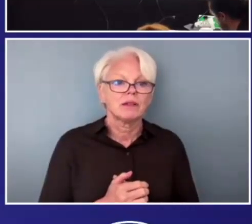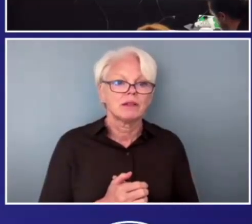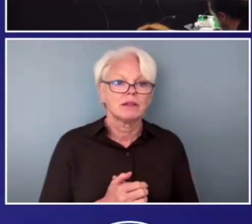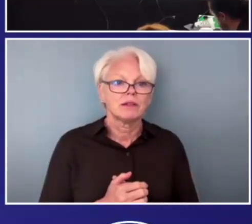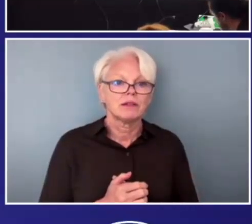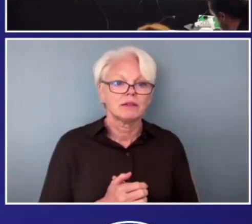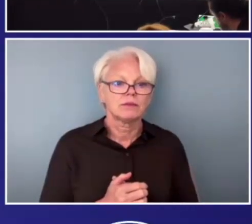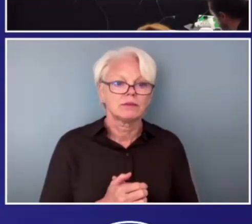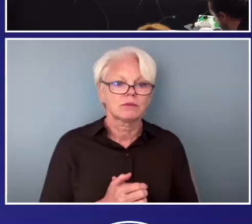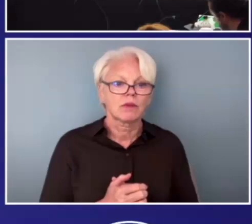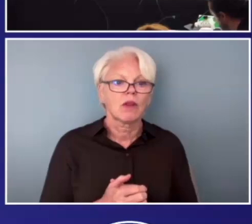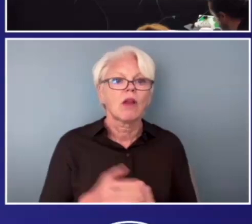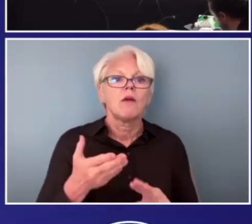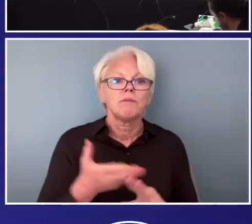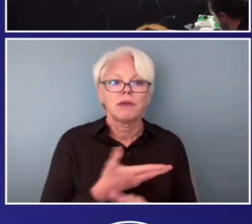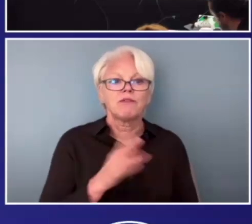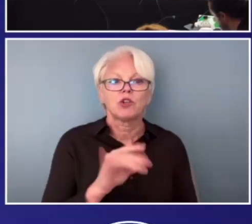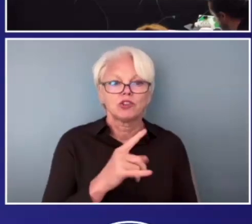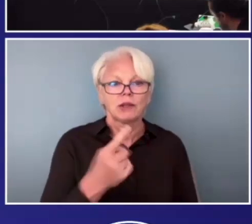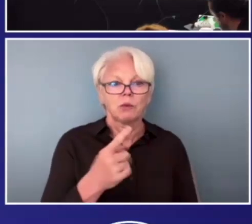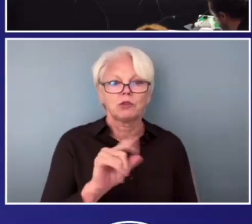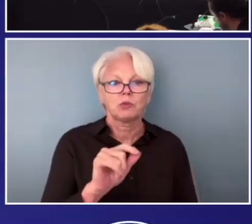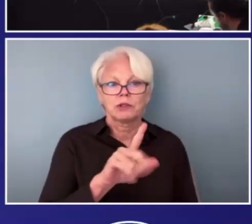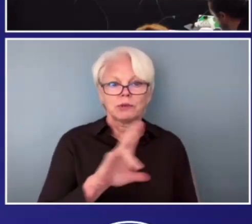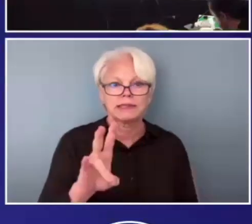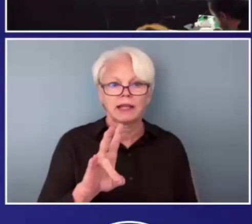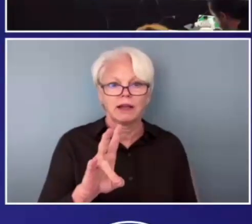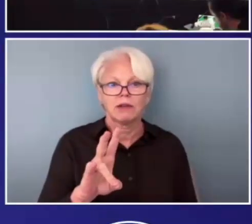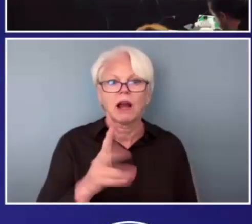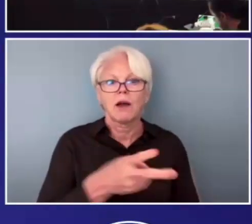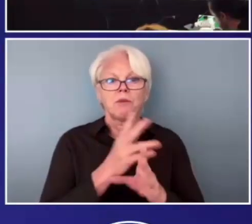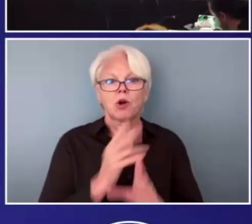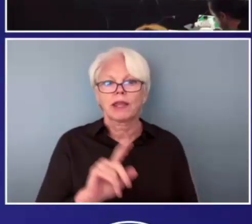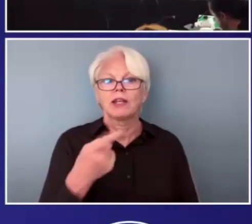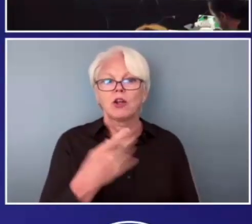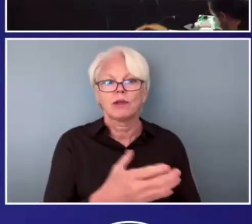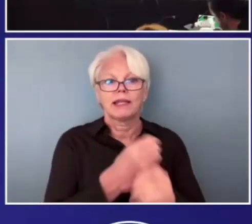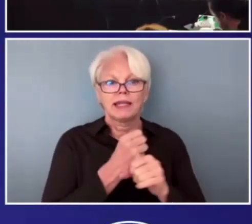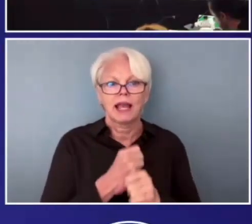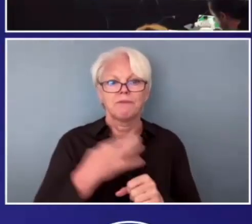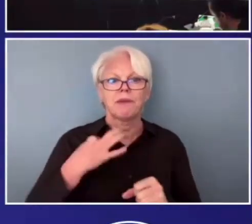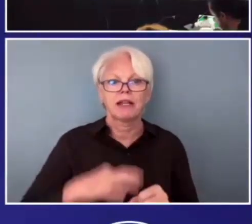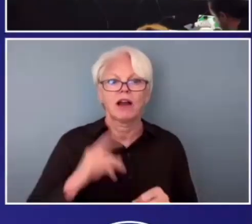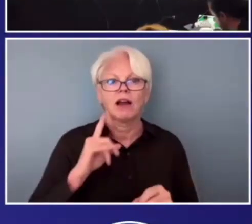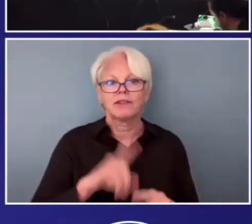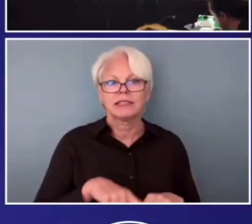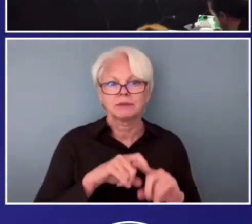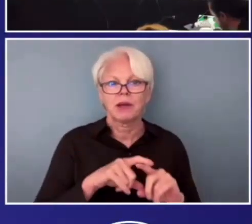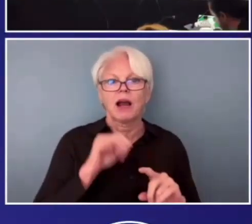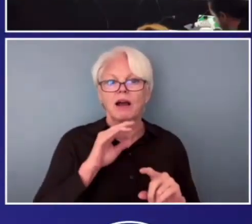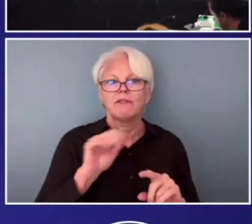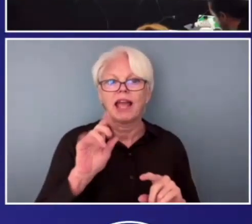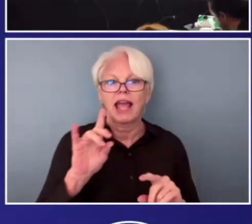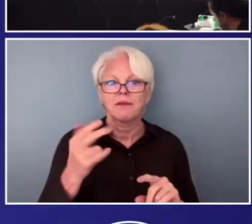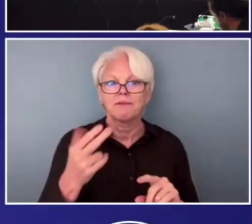Before July 1, 2027, a borrower may only obtain the benefit of a suspension of administrative wage garnishment,